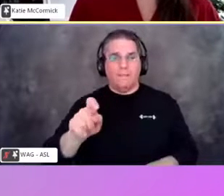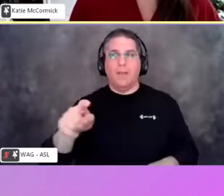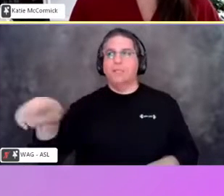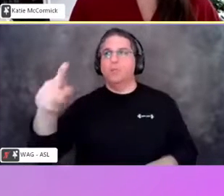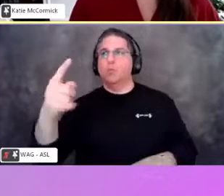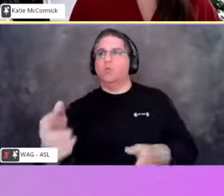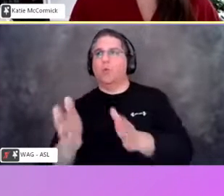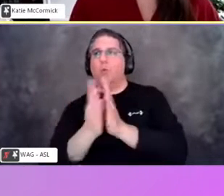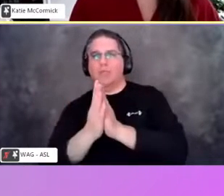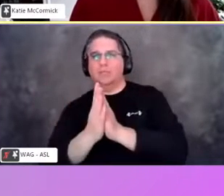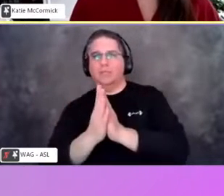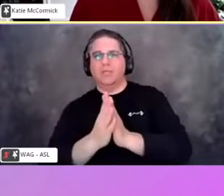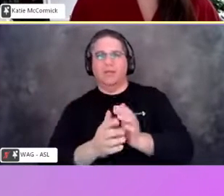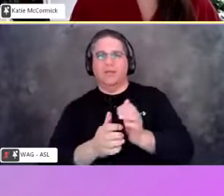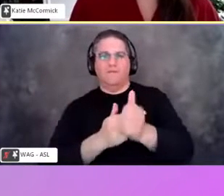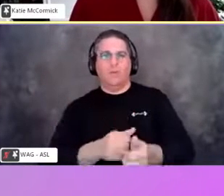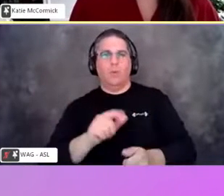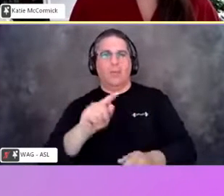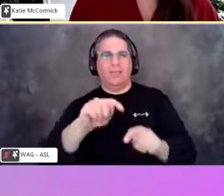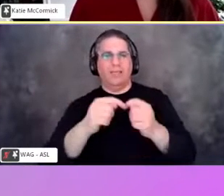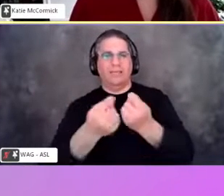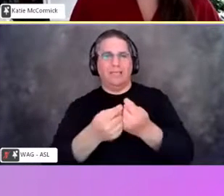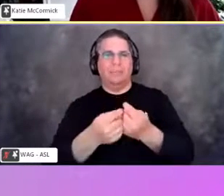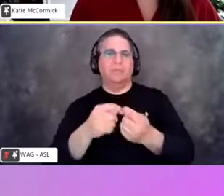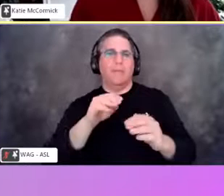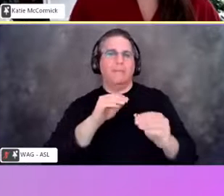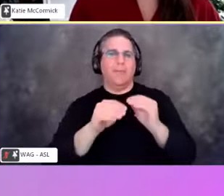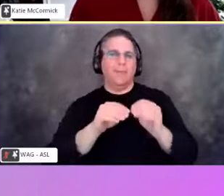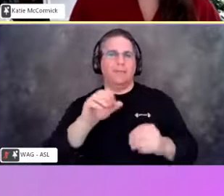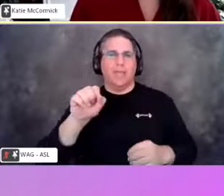to measure each requirements teams 1st and accessibility